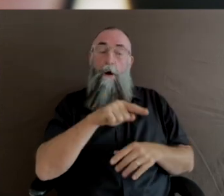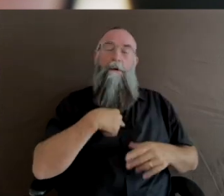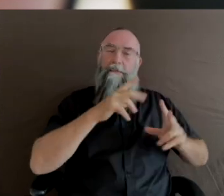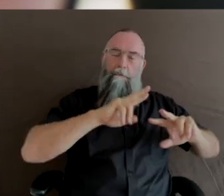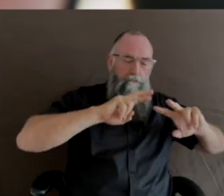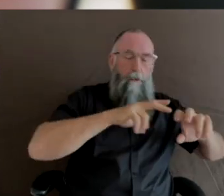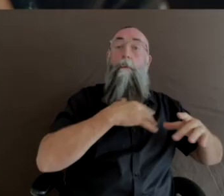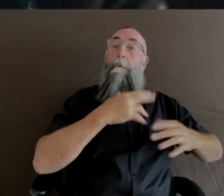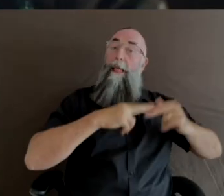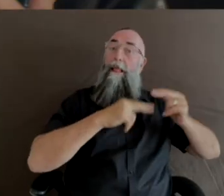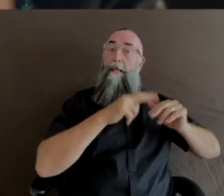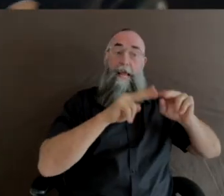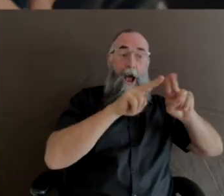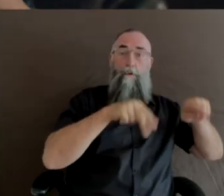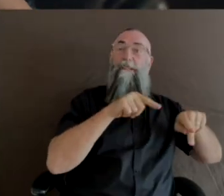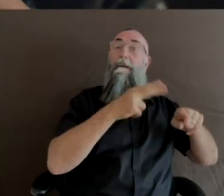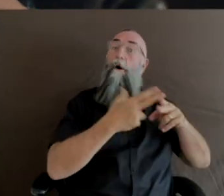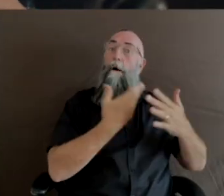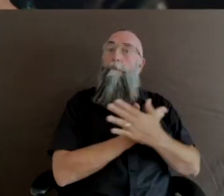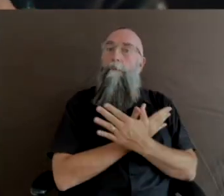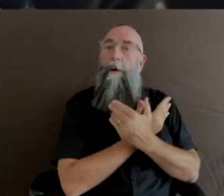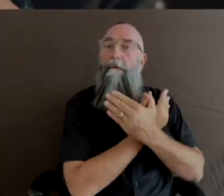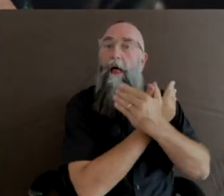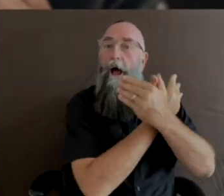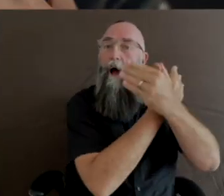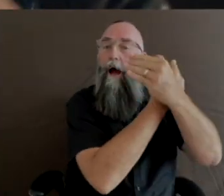programme where people had the experience of, bit by bit,